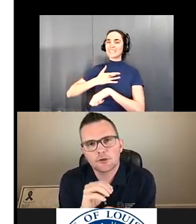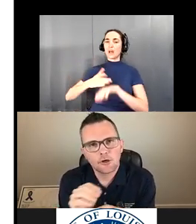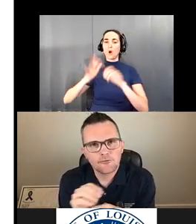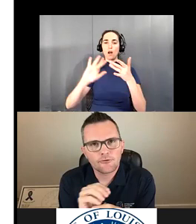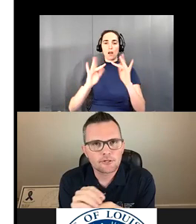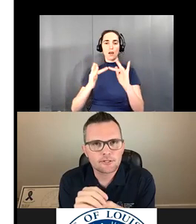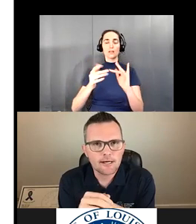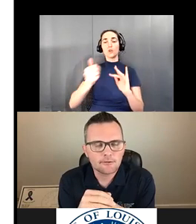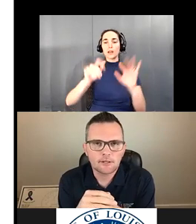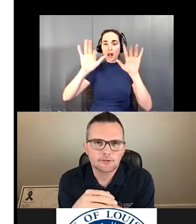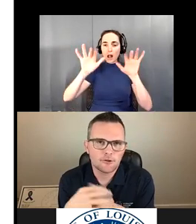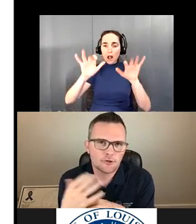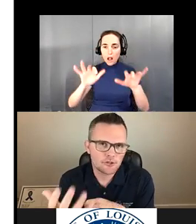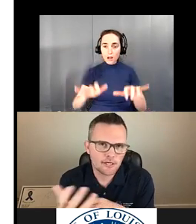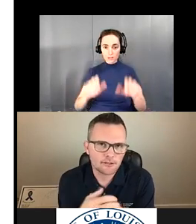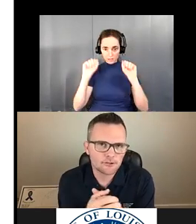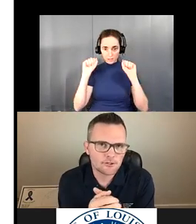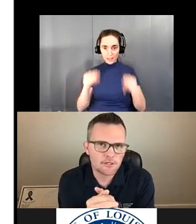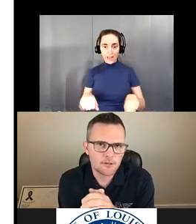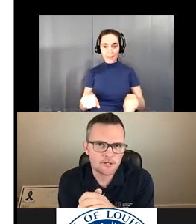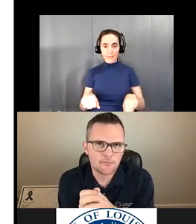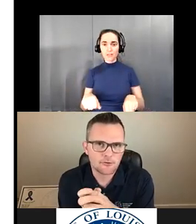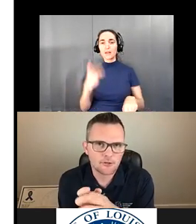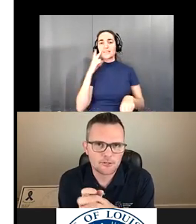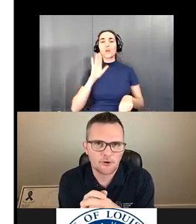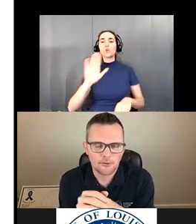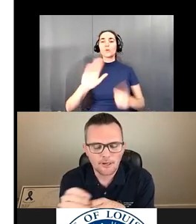You can go fill this out so you can check out your city's website and police department.